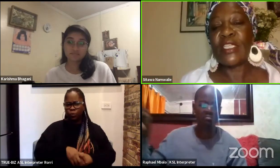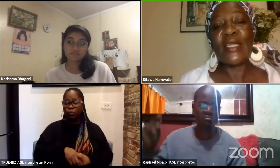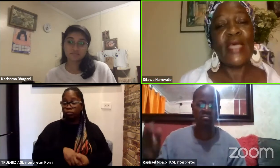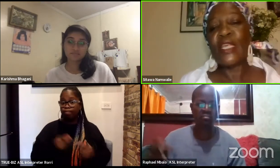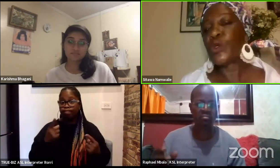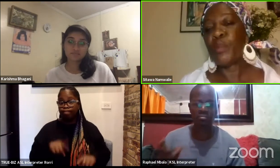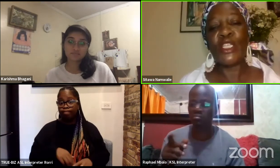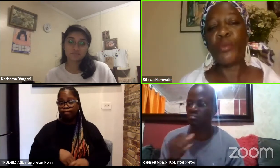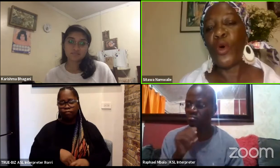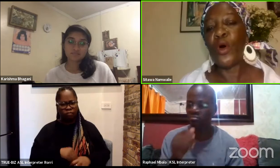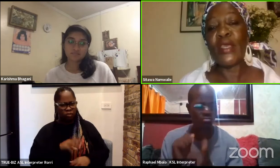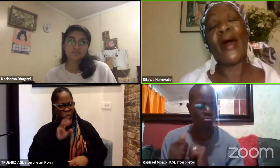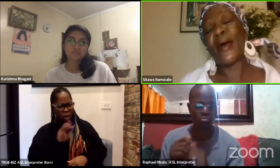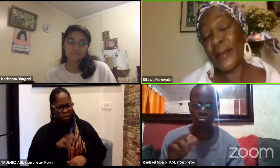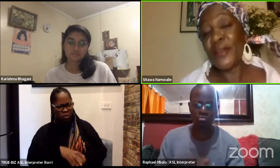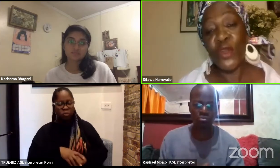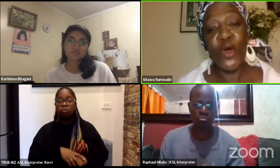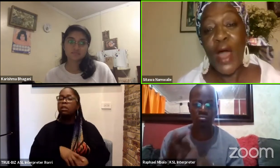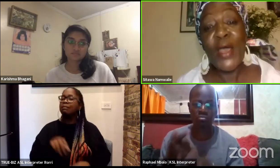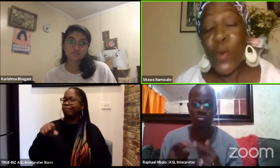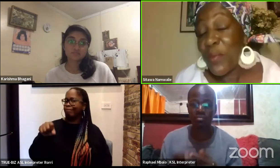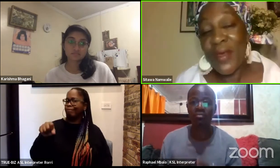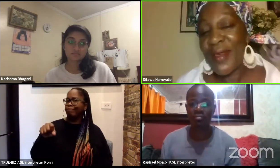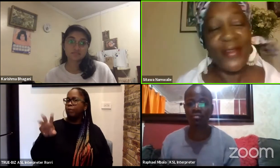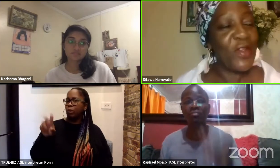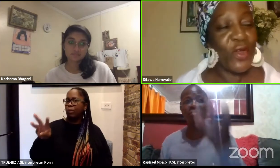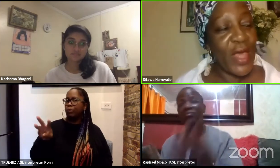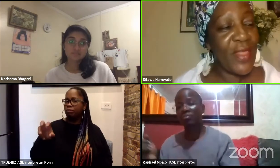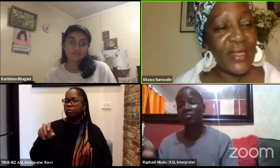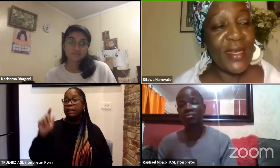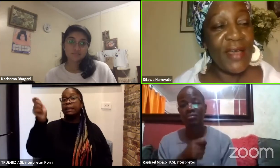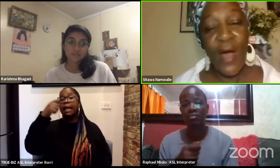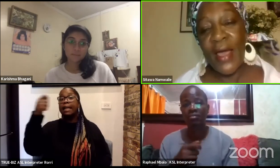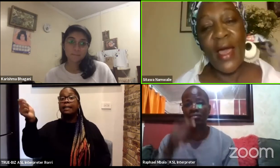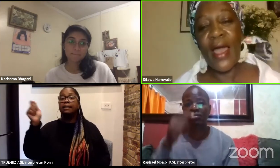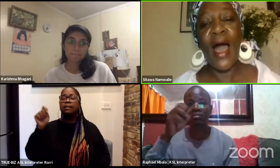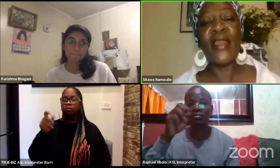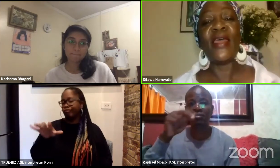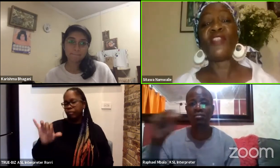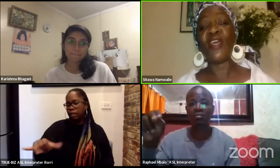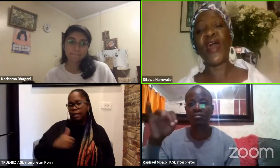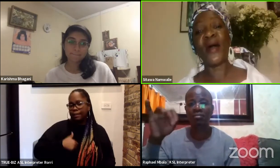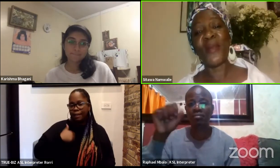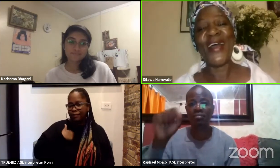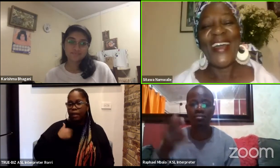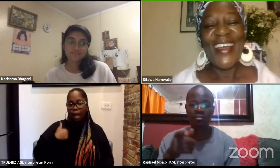The tennis was much more... Yeah that's life, I lived, here I am.